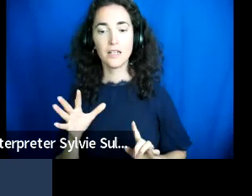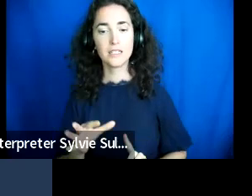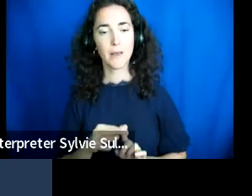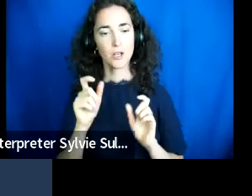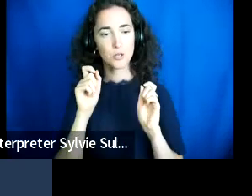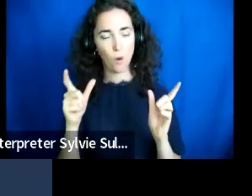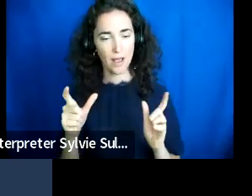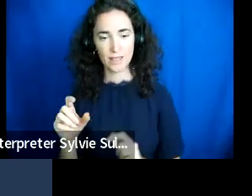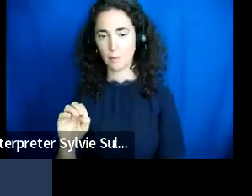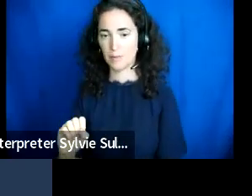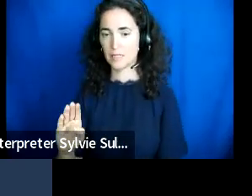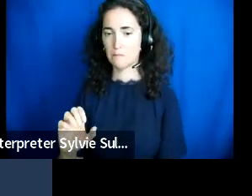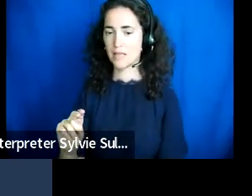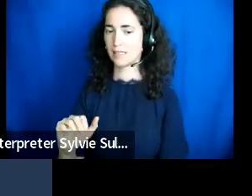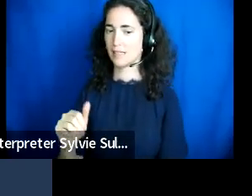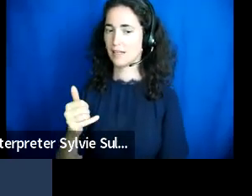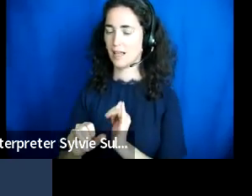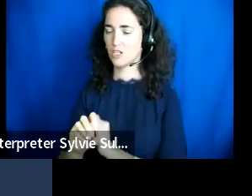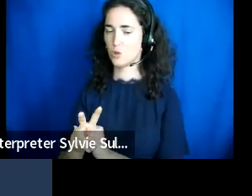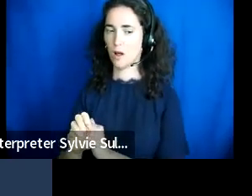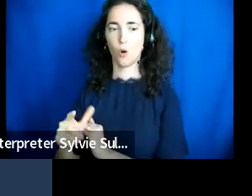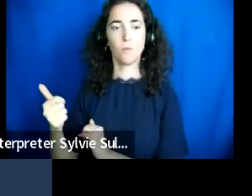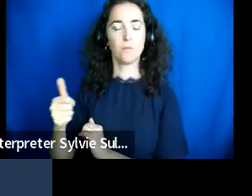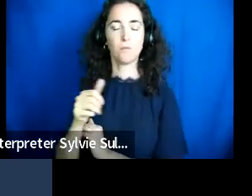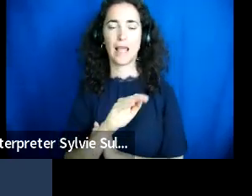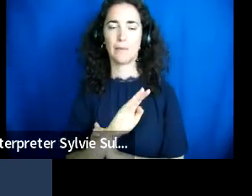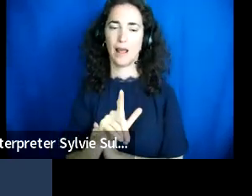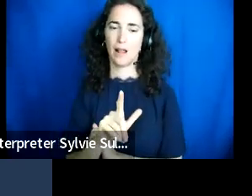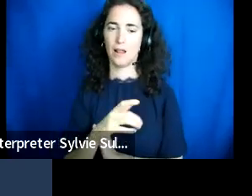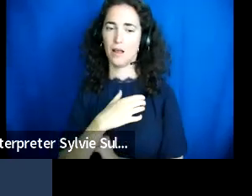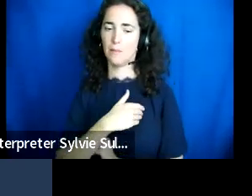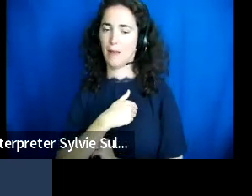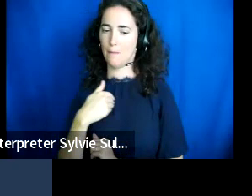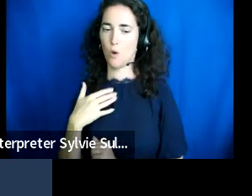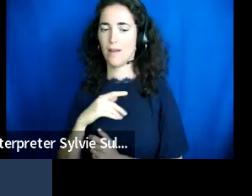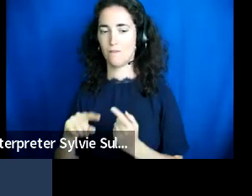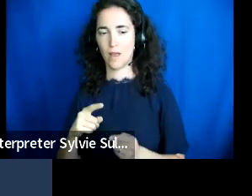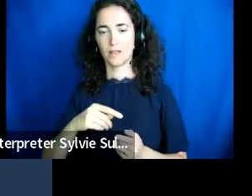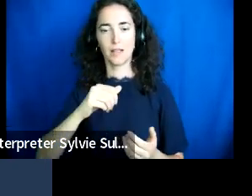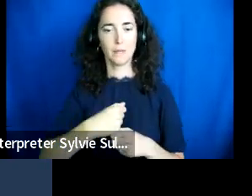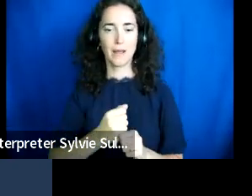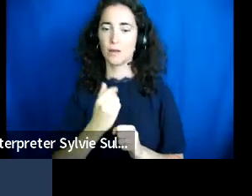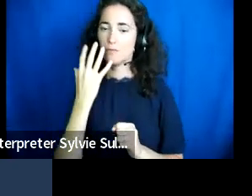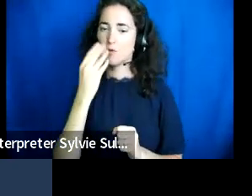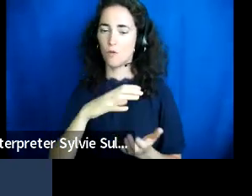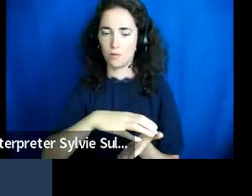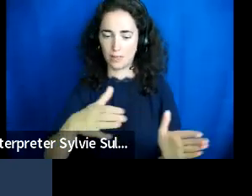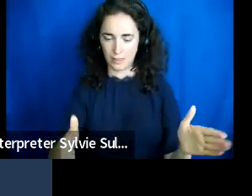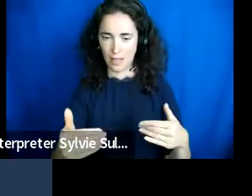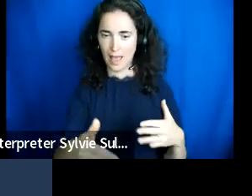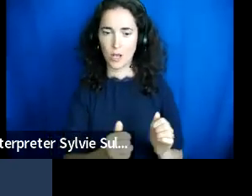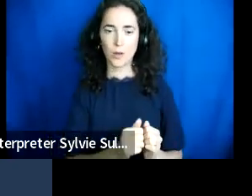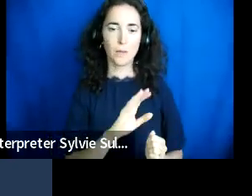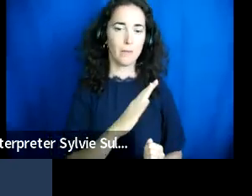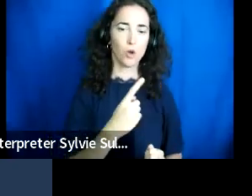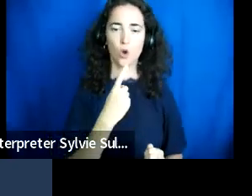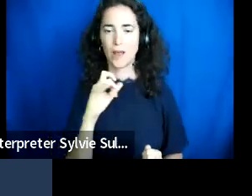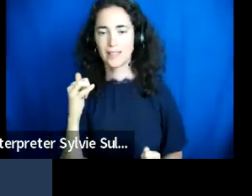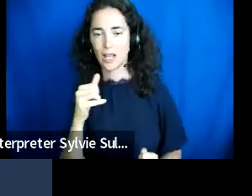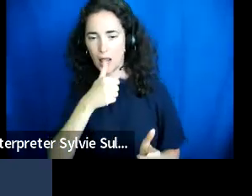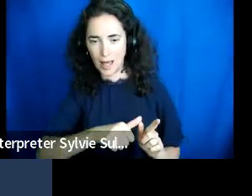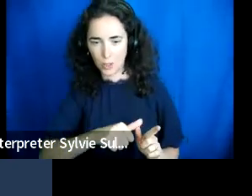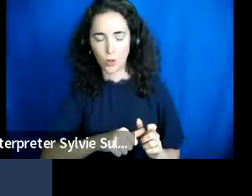Miss Fanny Swallow, an abl chapter member and friend, made a fabulous cake with blue, red, and yellow fonded letters that spelled out congratulations.